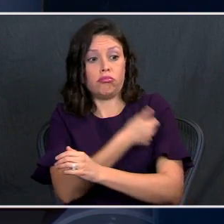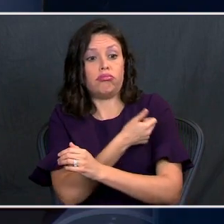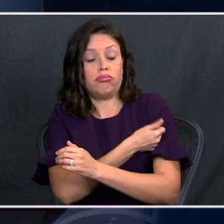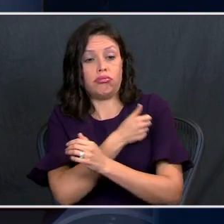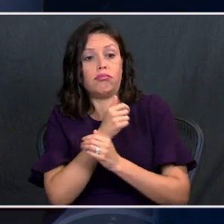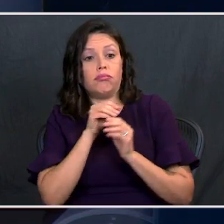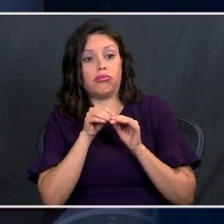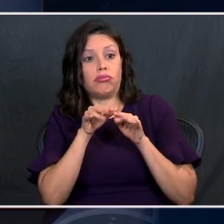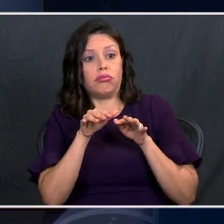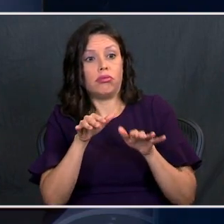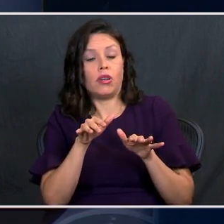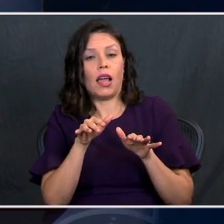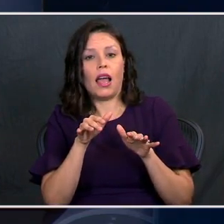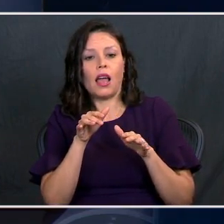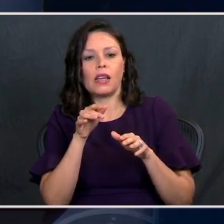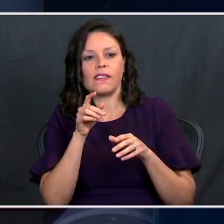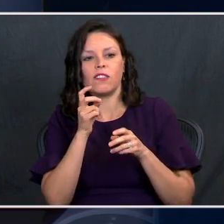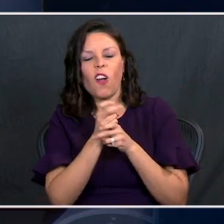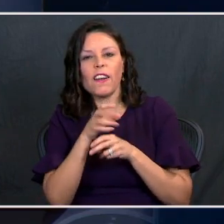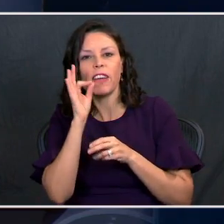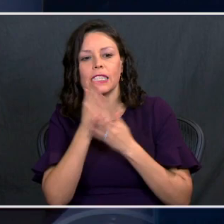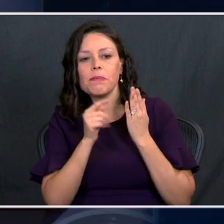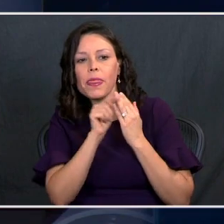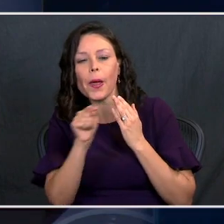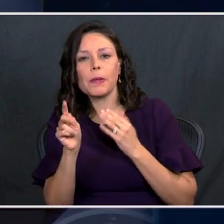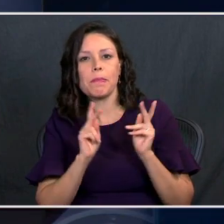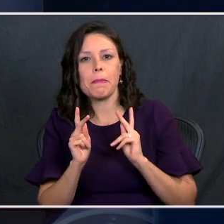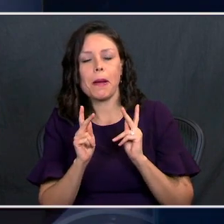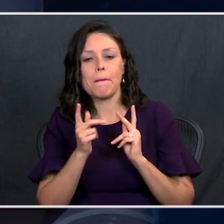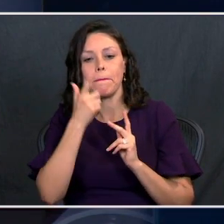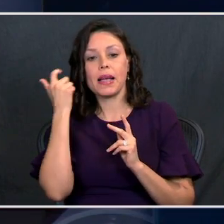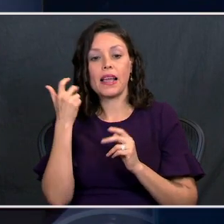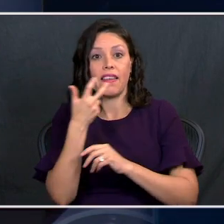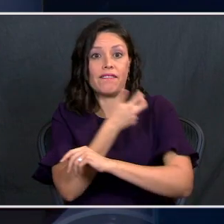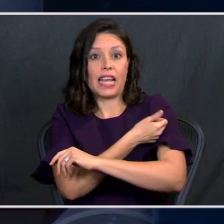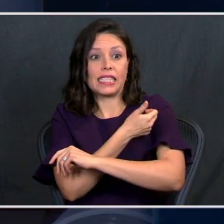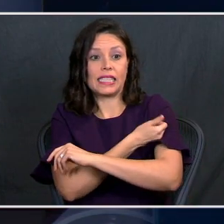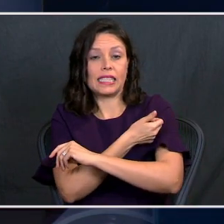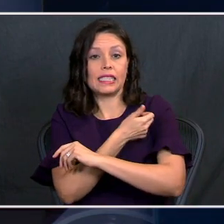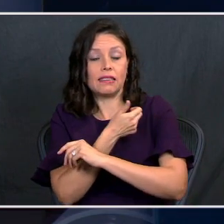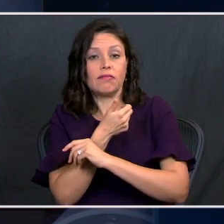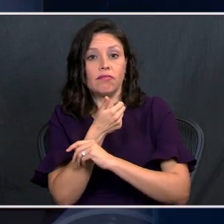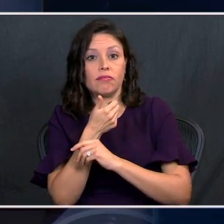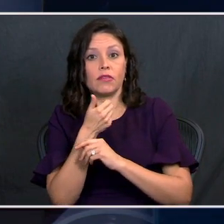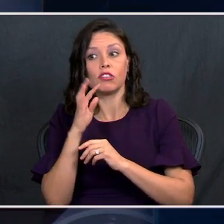the harder it becomes. There -- for a couple of reasons. One is vaccine hesitancy, which Dr. Fauci talked about